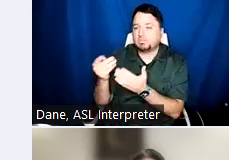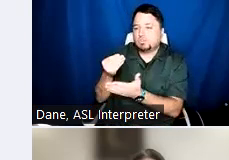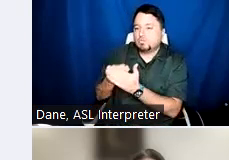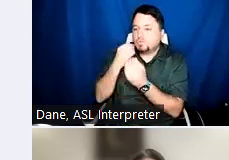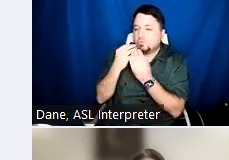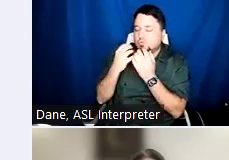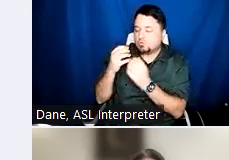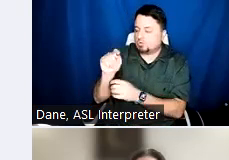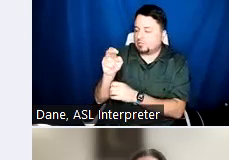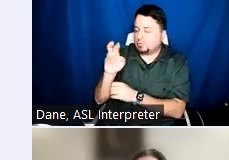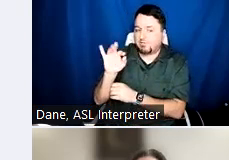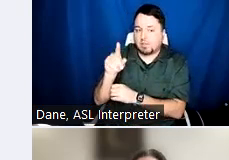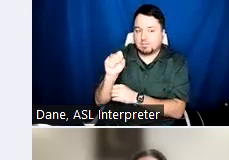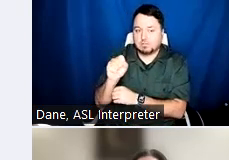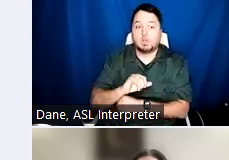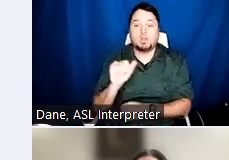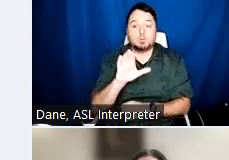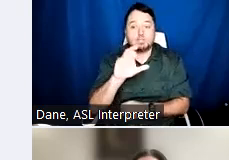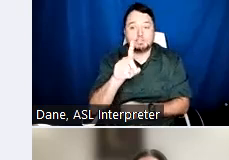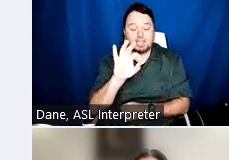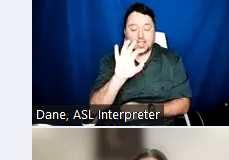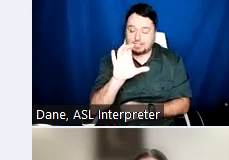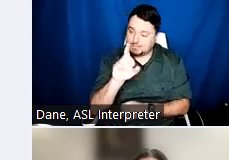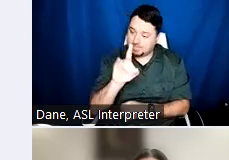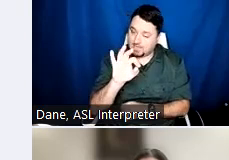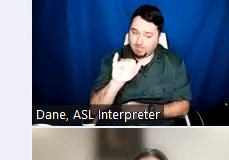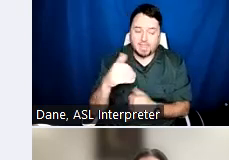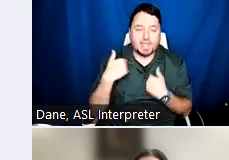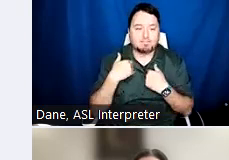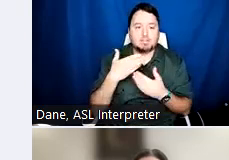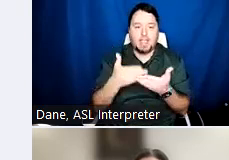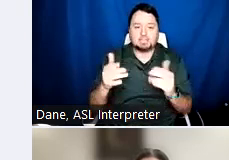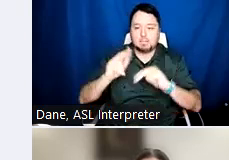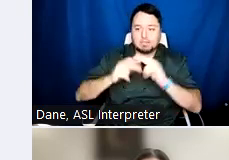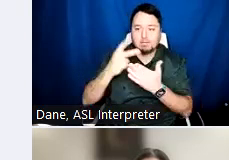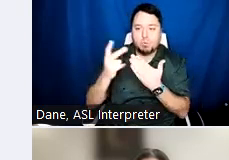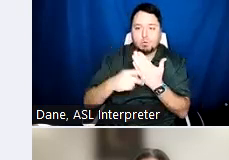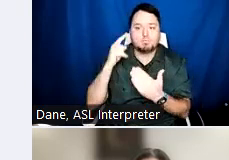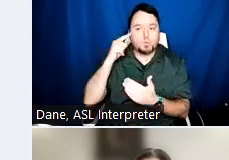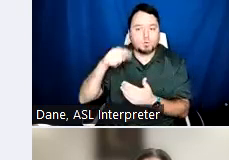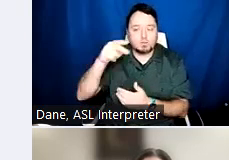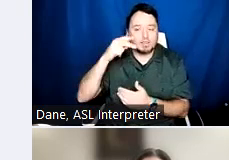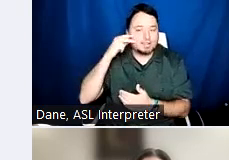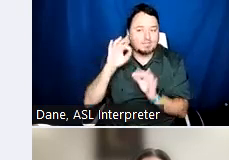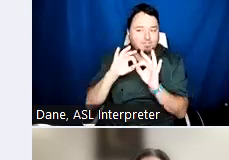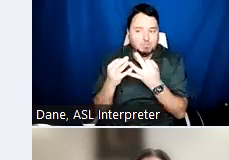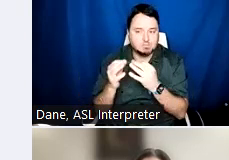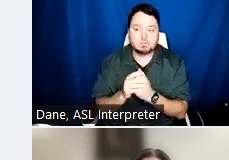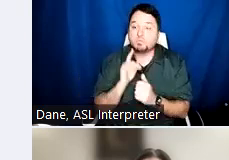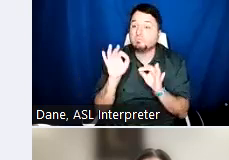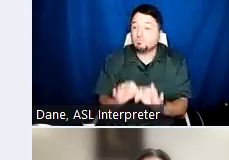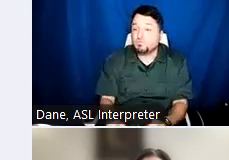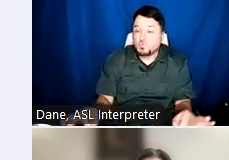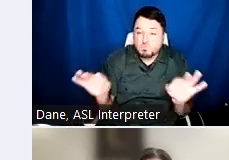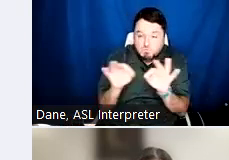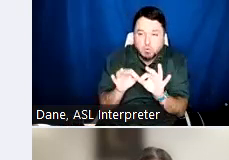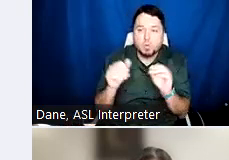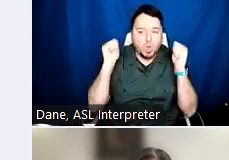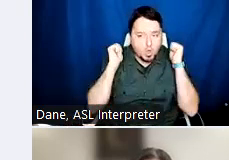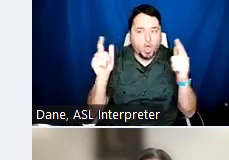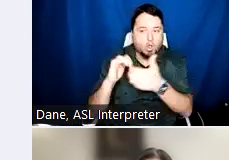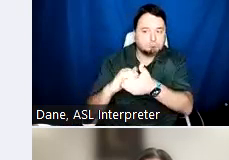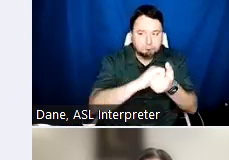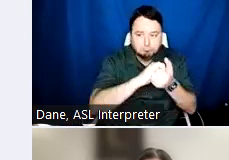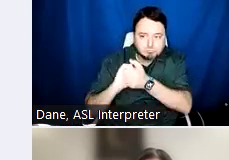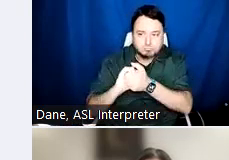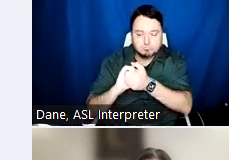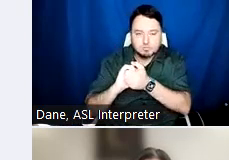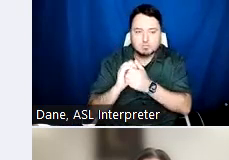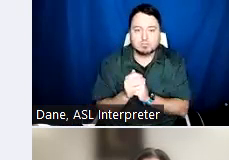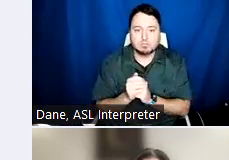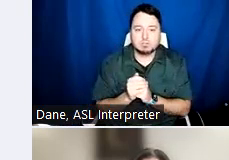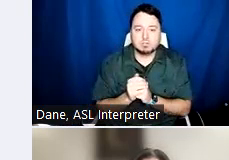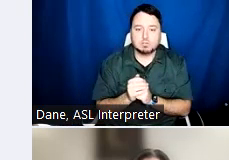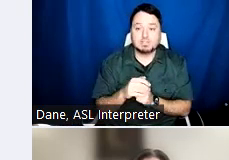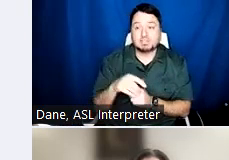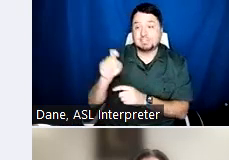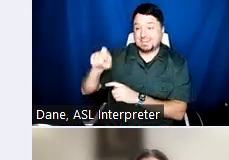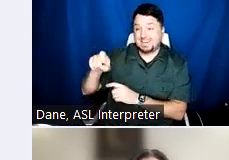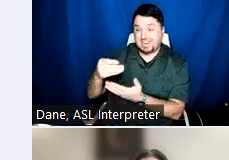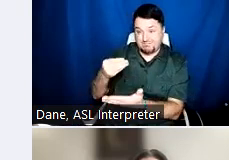CDFIs what is crucial is that all of these work together. So there's needed funding and needed